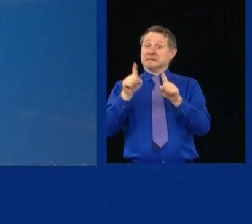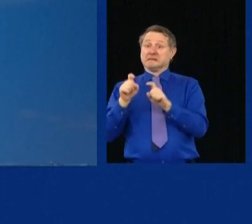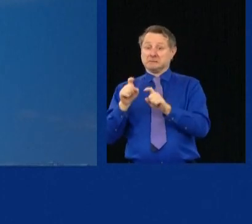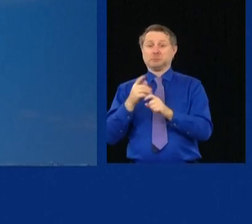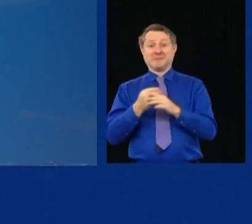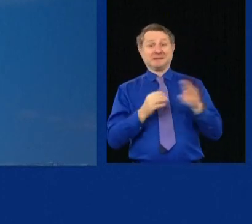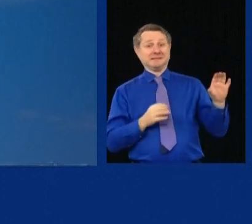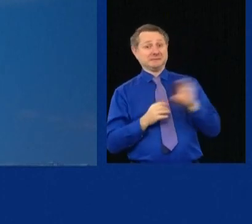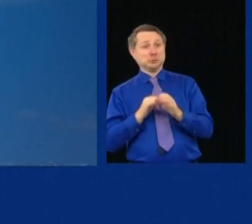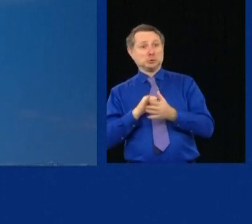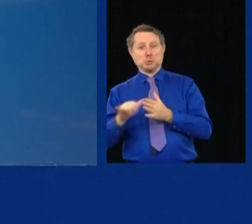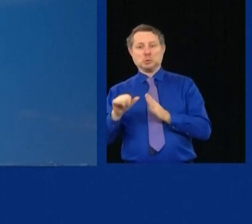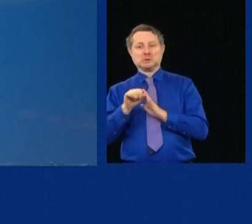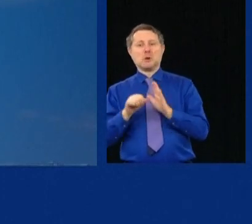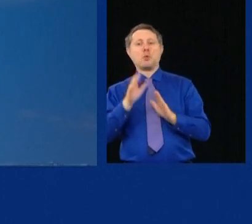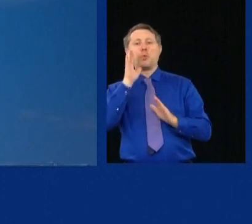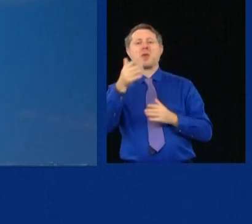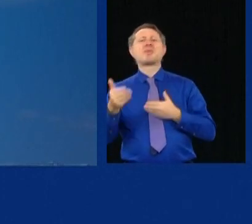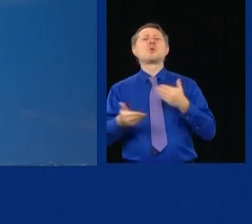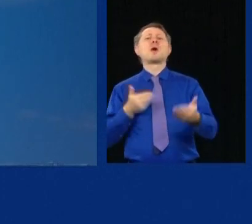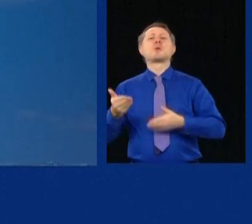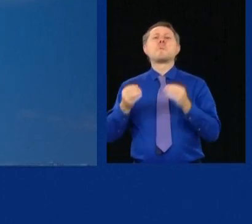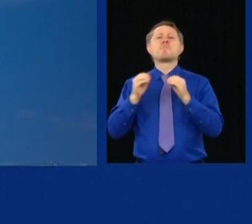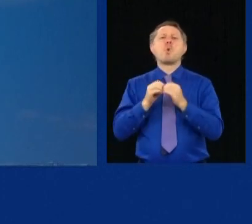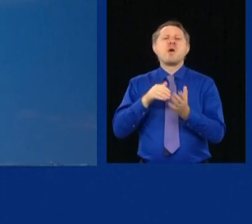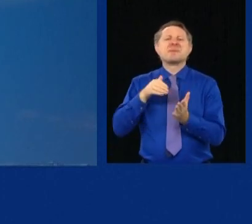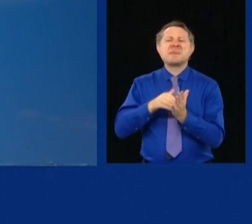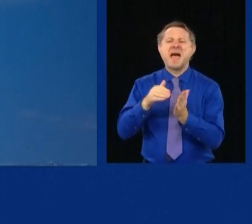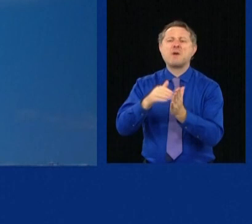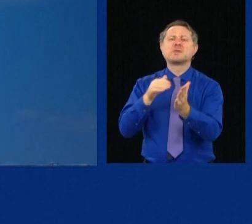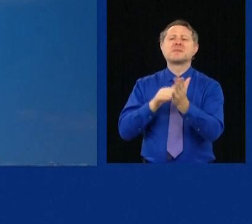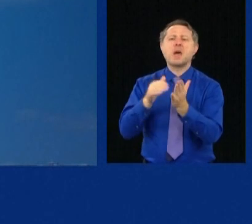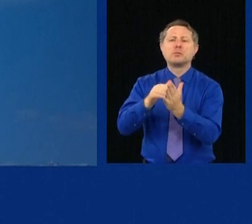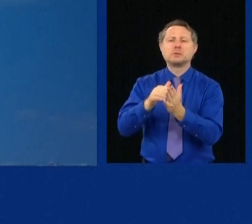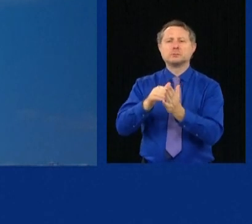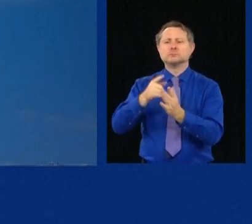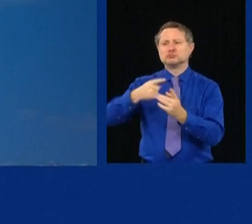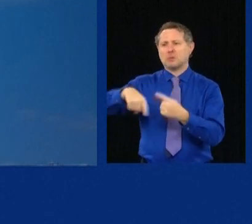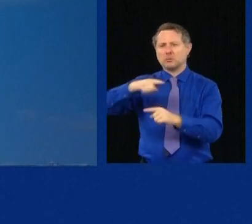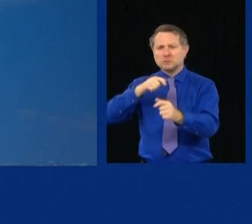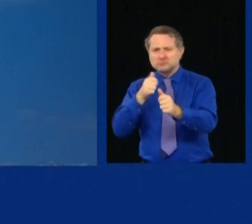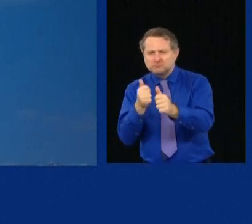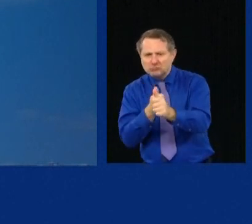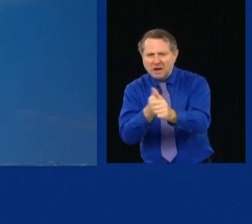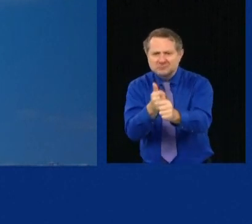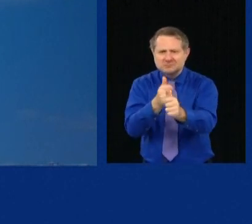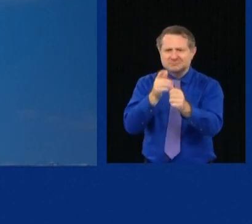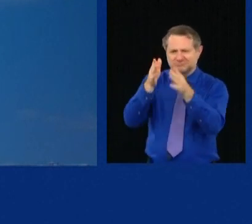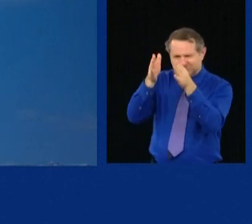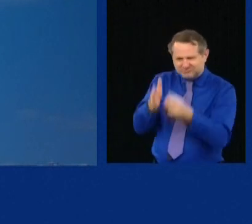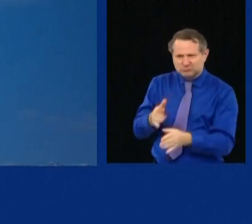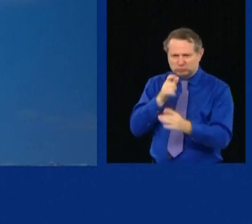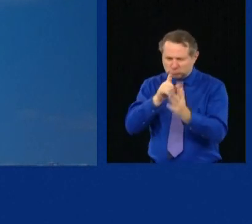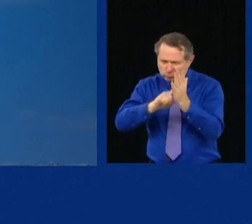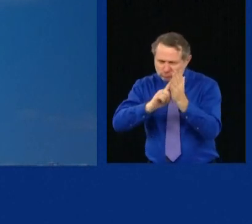THOSE OPERATIONS HAVE TO BE PUT IN PLACE AND NEW YORK STATE WILL WIND UP HIRING THOUSANDS OF